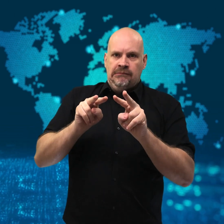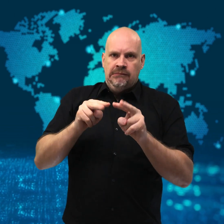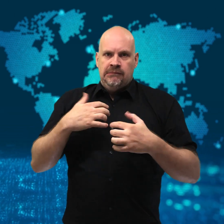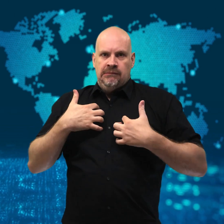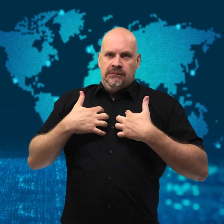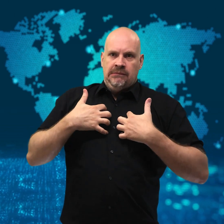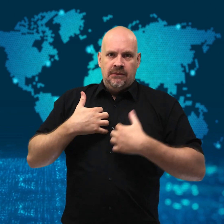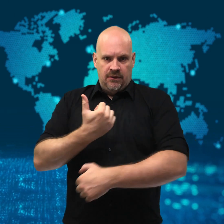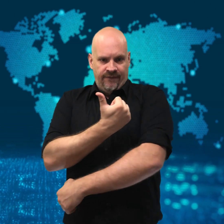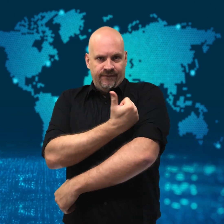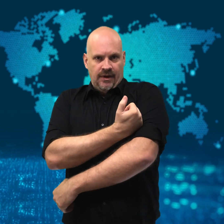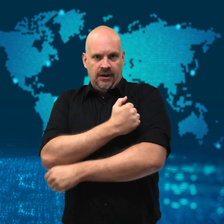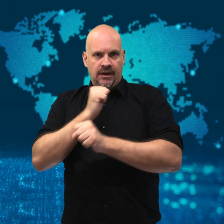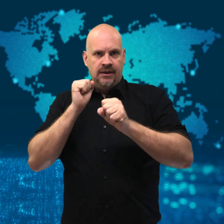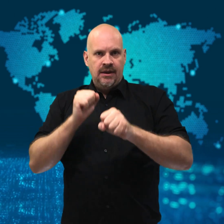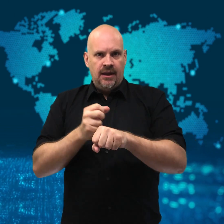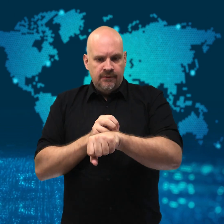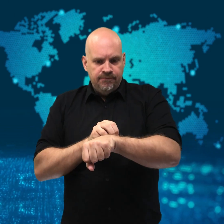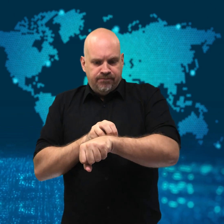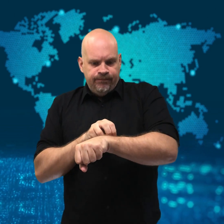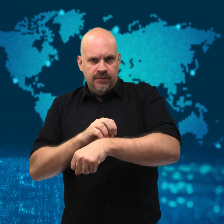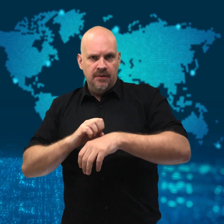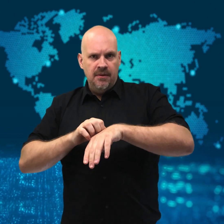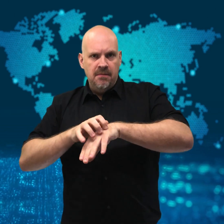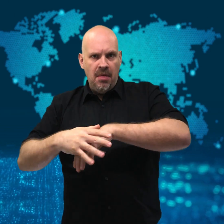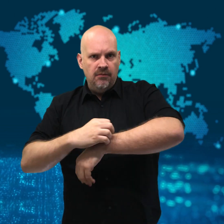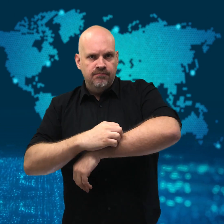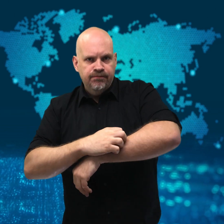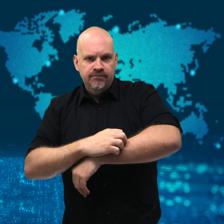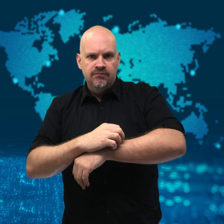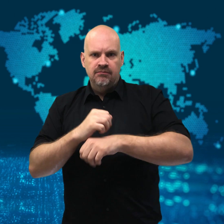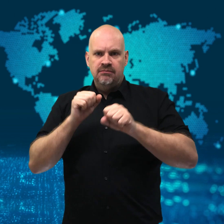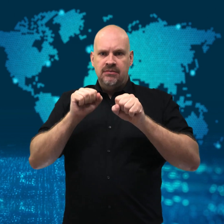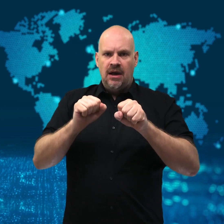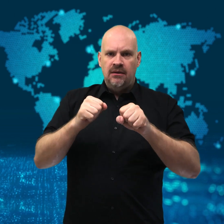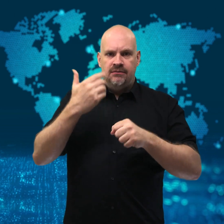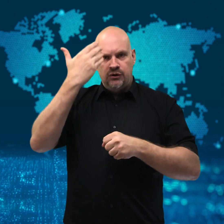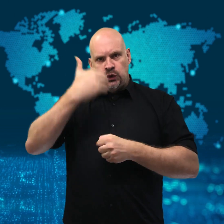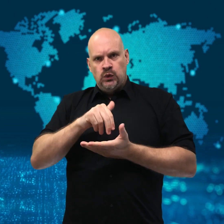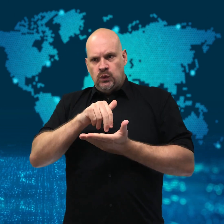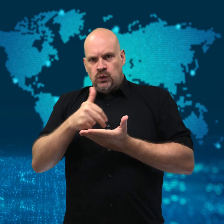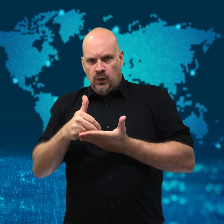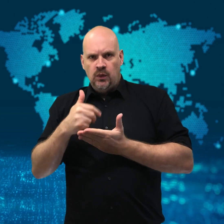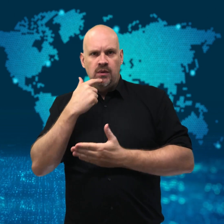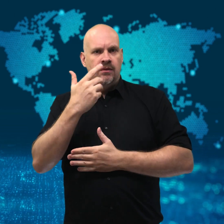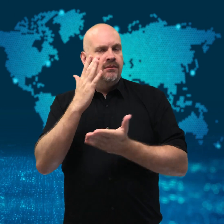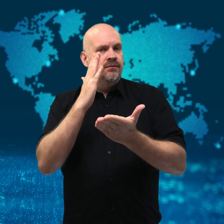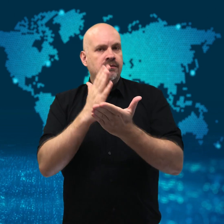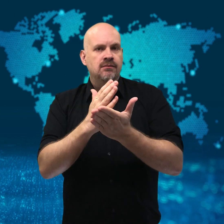reopen economies, sports, and social events.